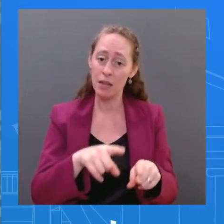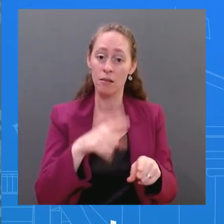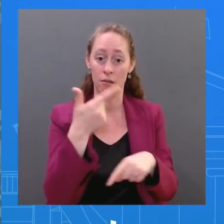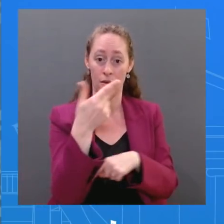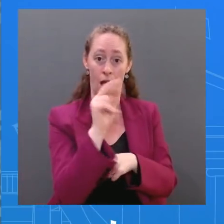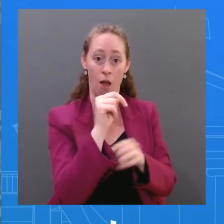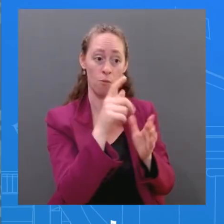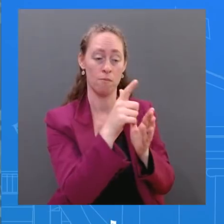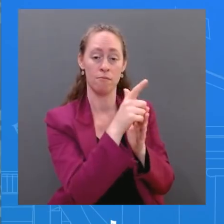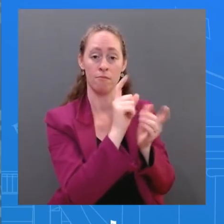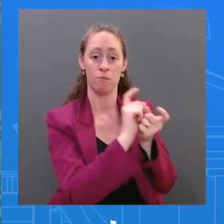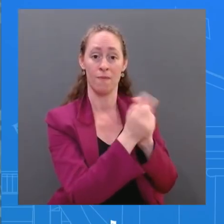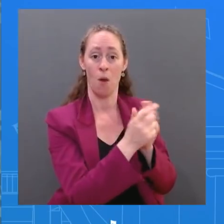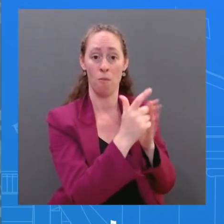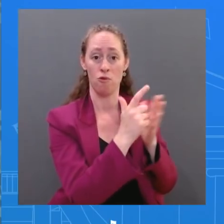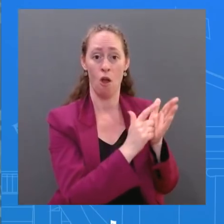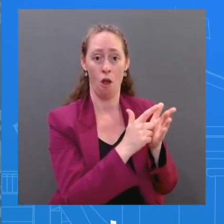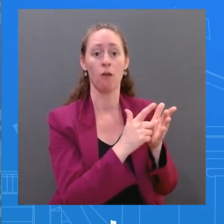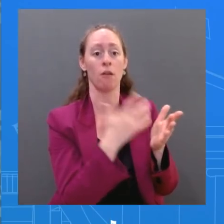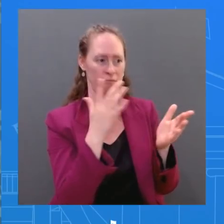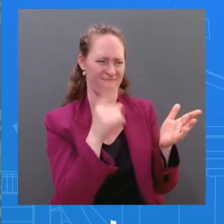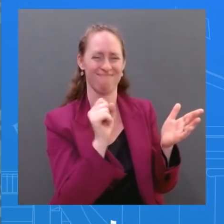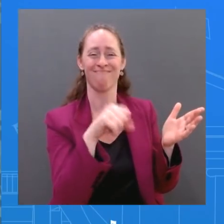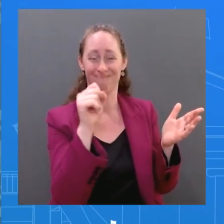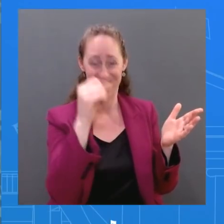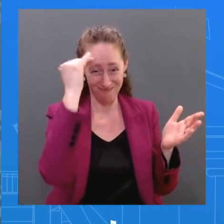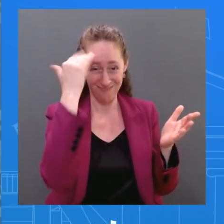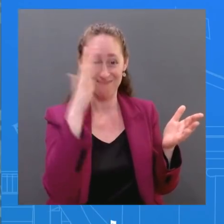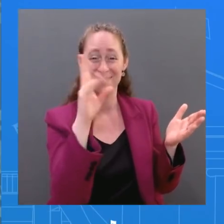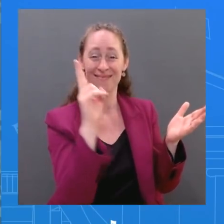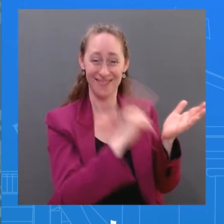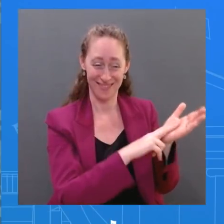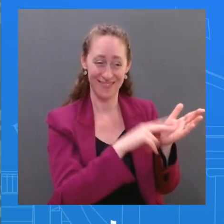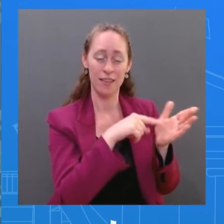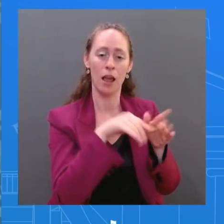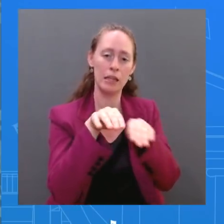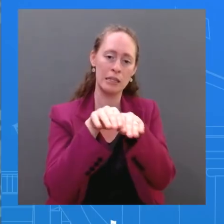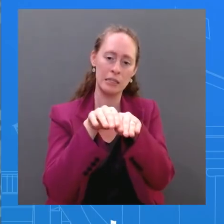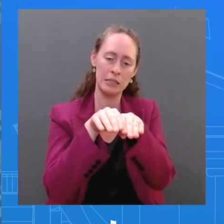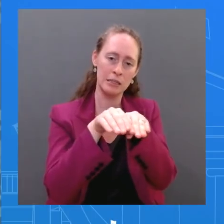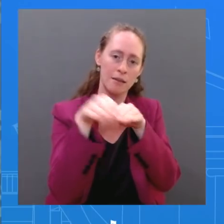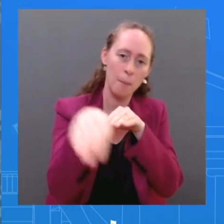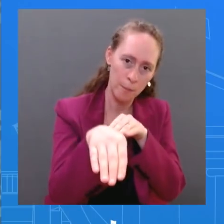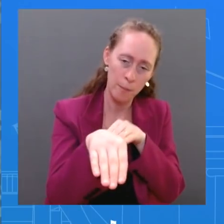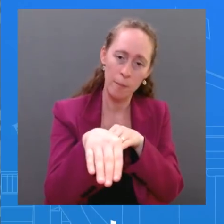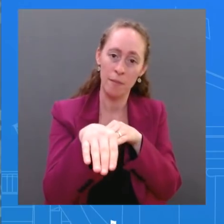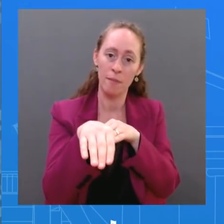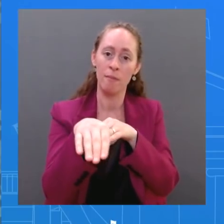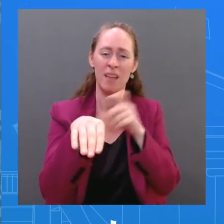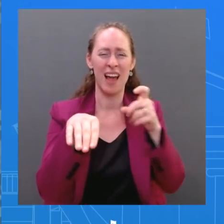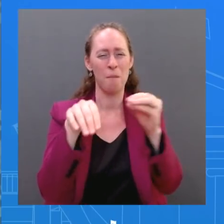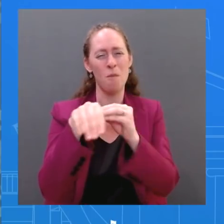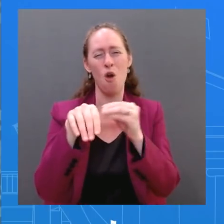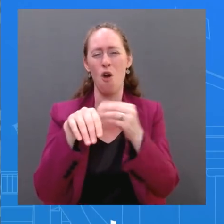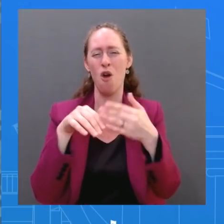he had said we need to do more. He has been very clear on that. You got to remember, this is a President that led on the effort of making sure --